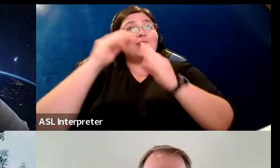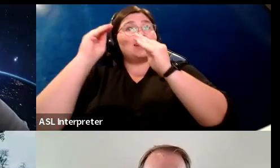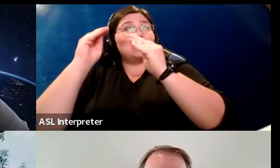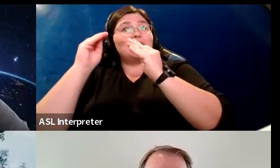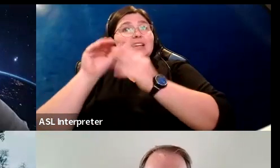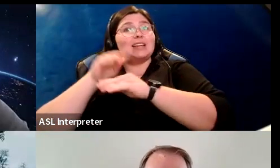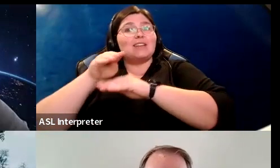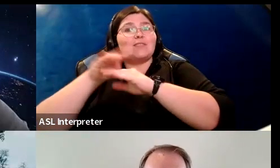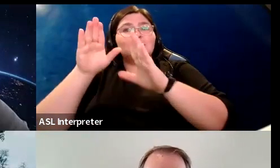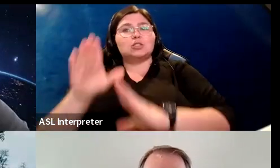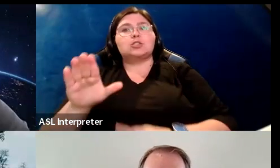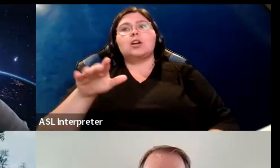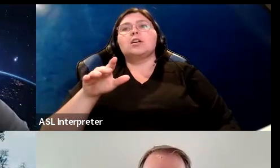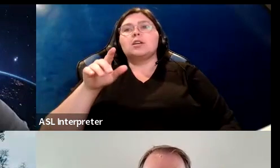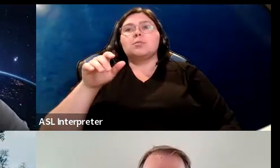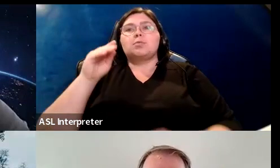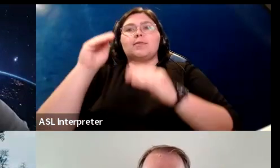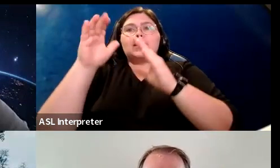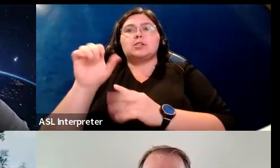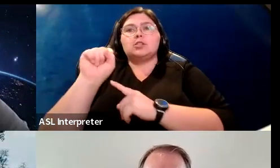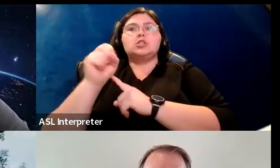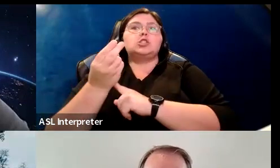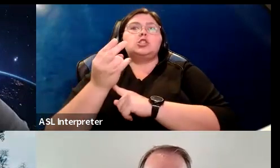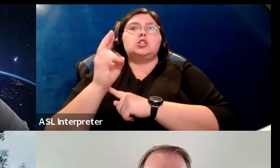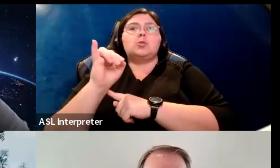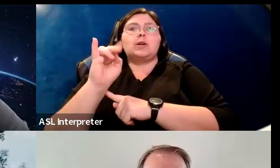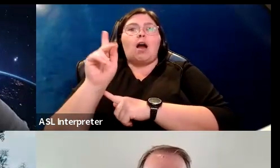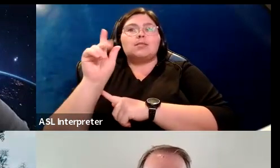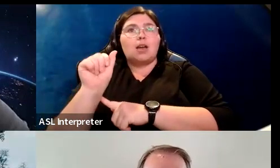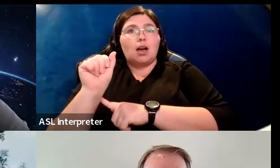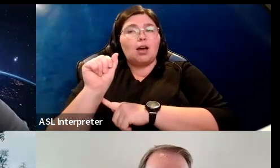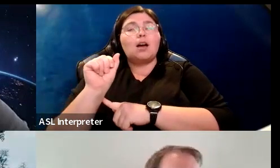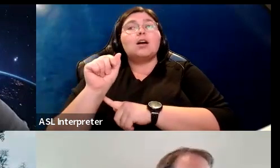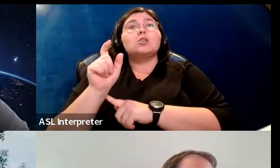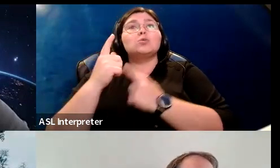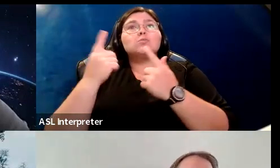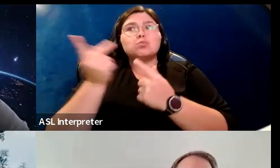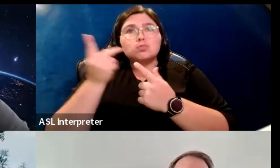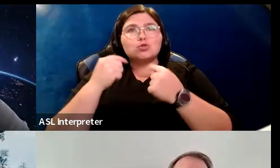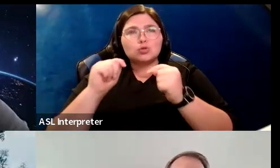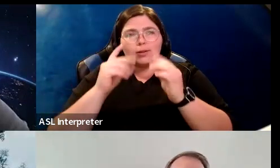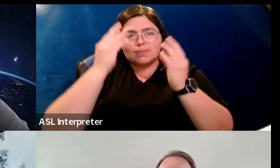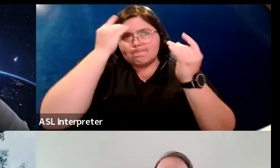Azenkot, in figuring out how to create more intelligent systems